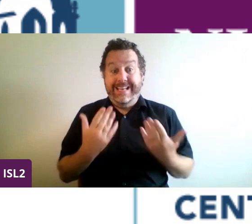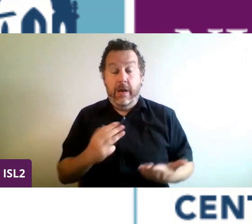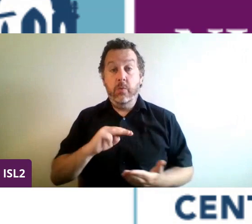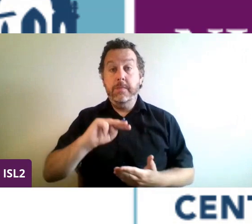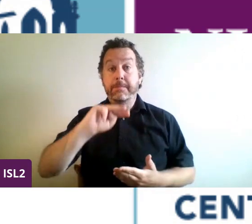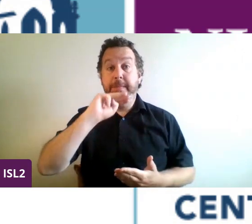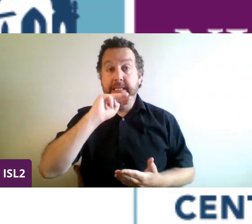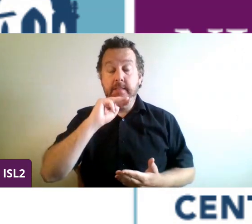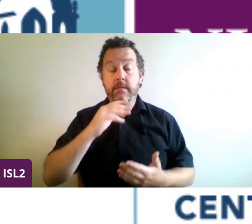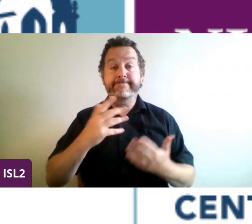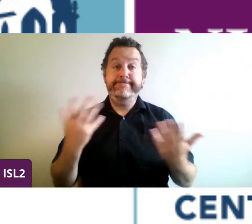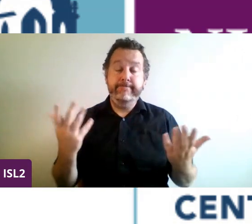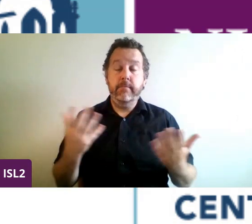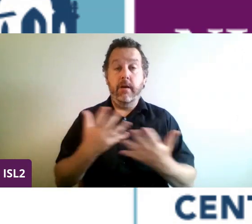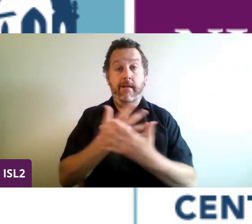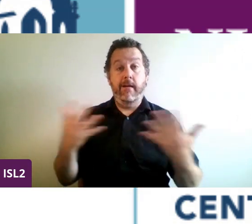maybe now blend the London West End